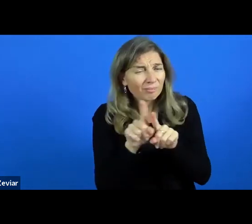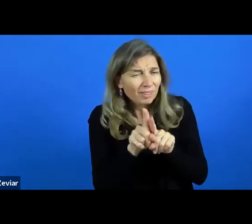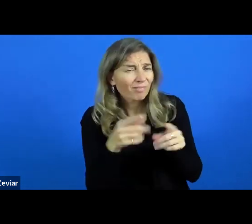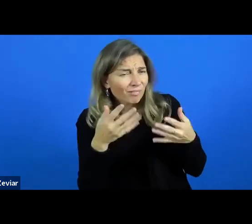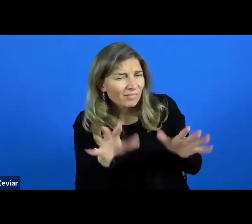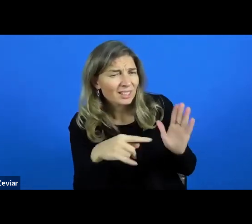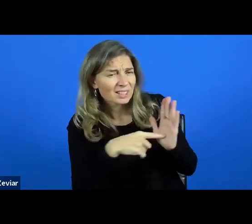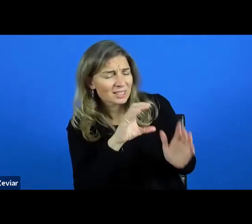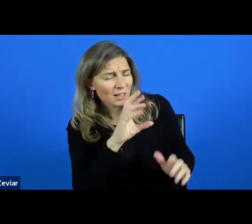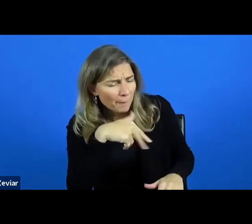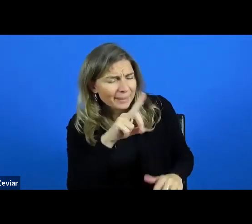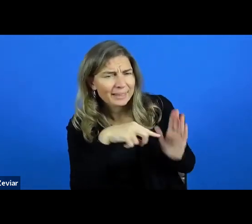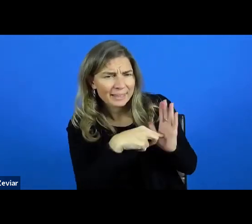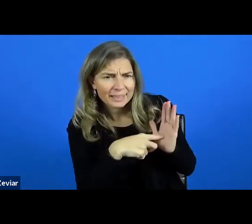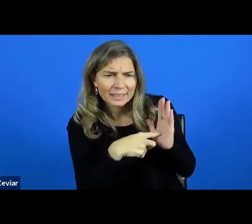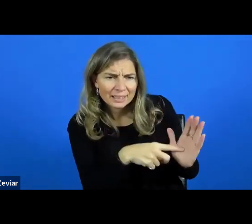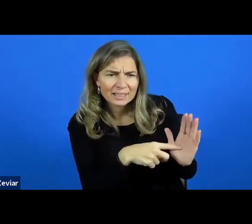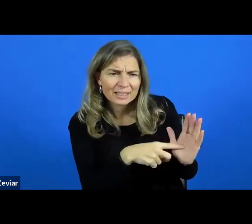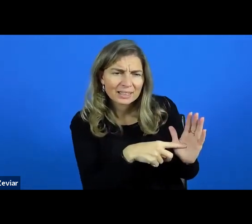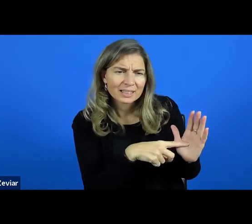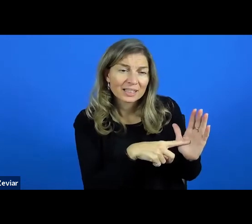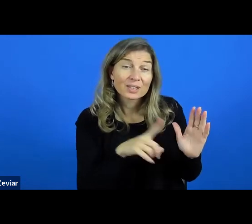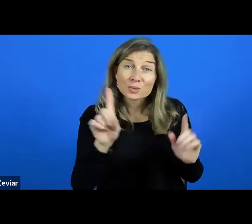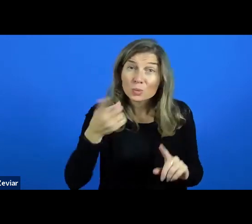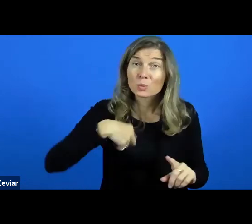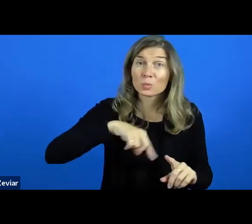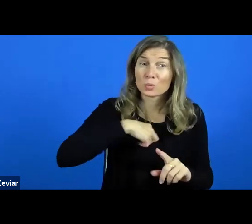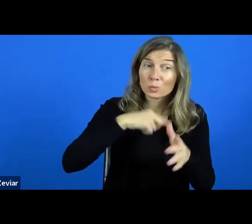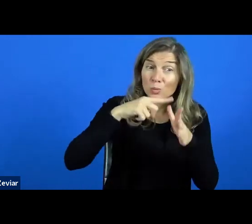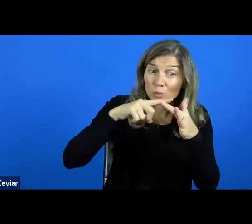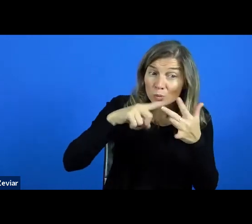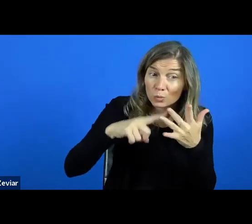All of ENIL's concerns and allegations were confirmed afterwards